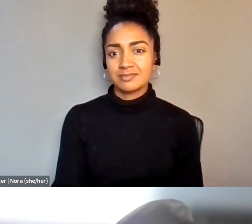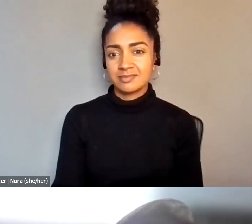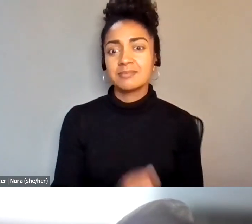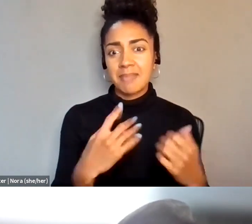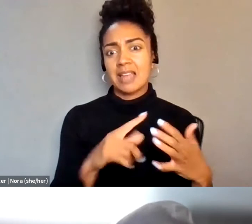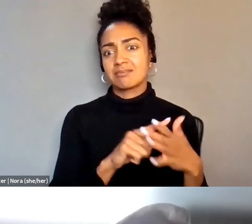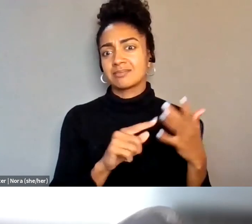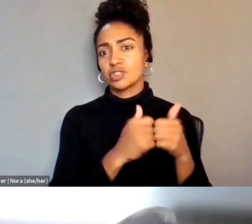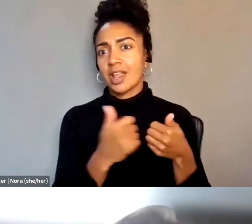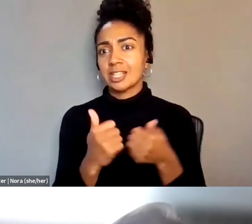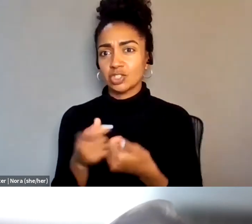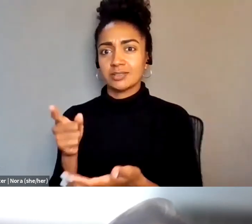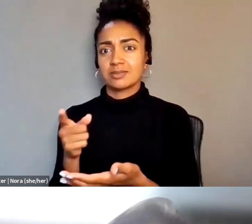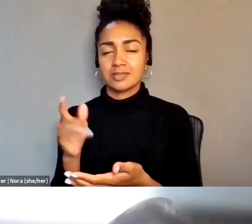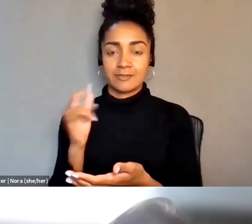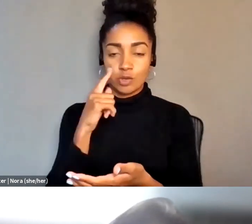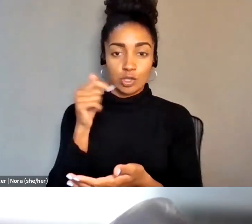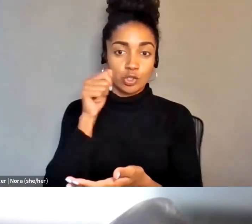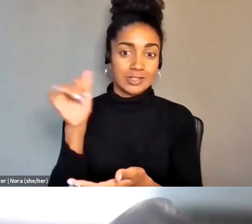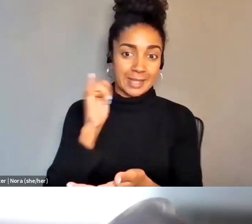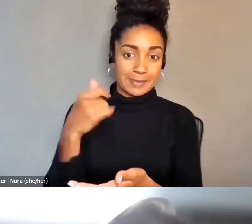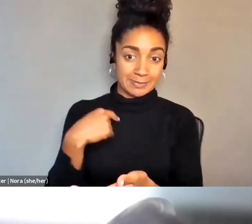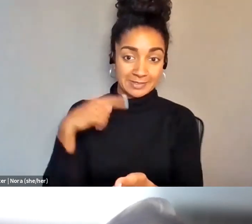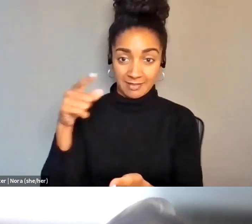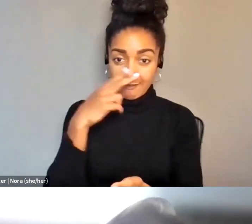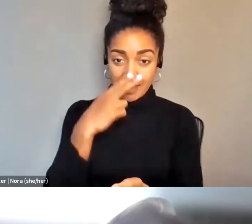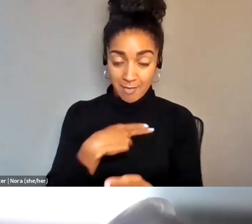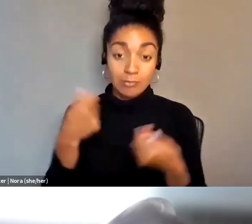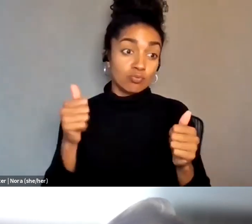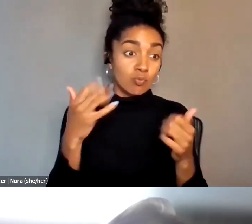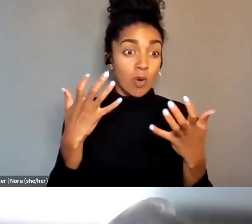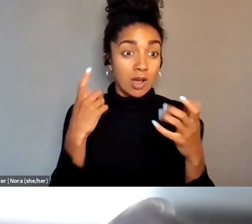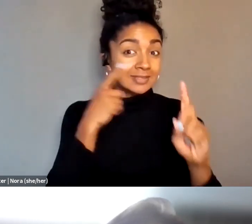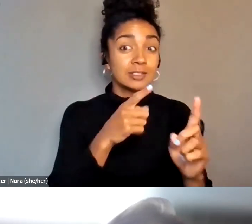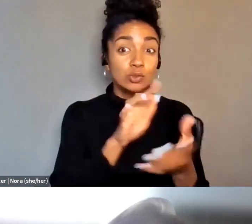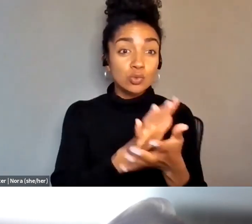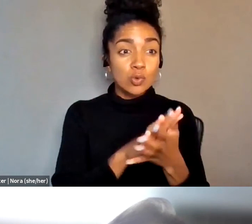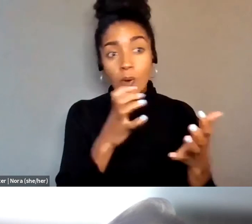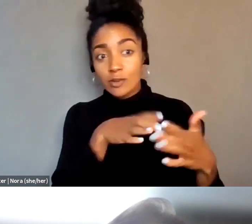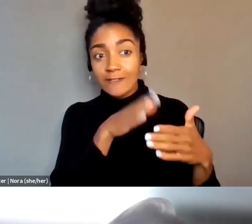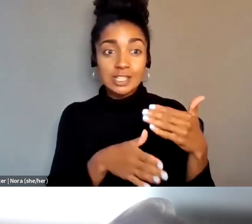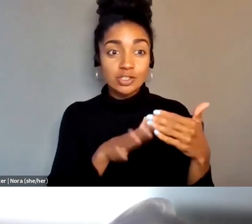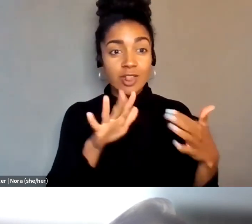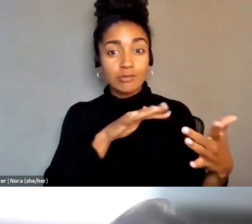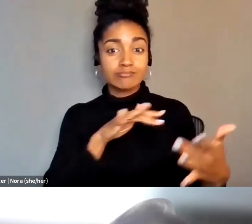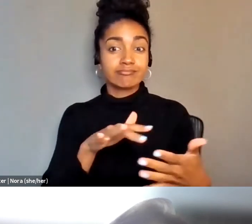who trying to go to school and finish their studies. First, there is the difficulty of making friends in class and getting used to a new environment